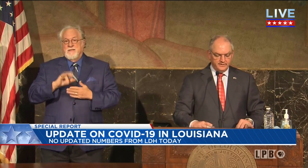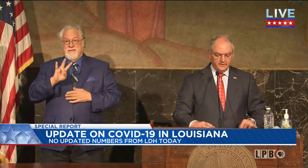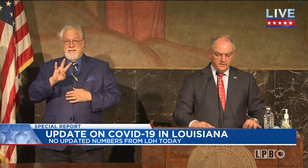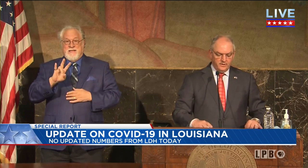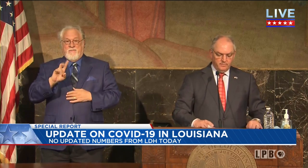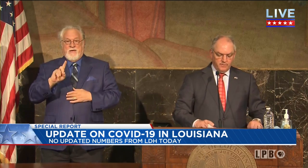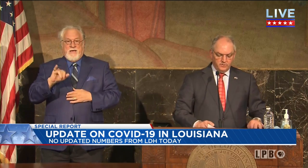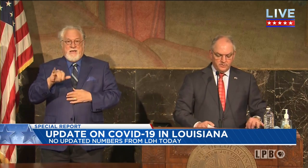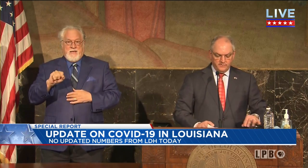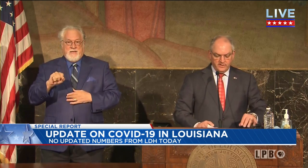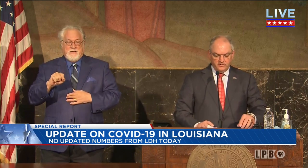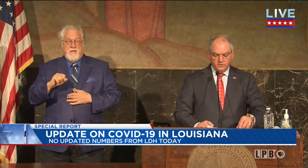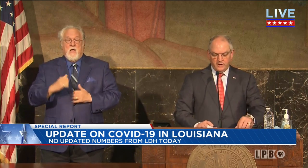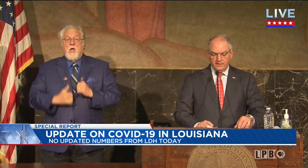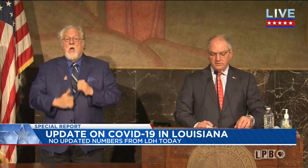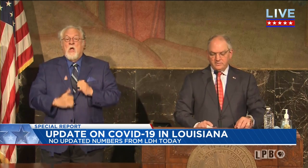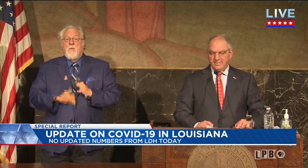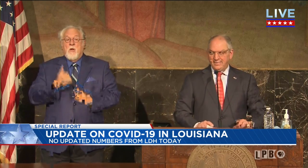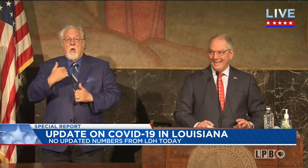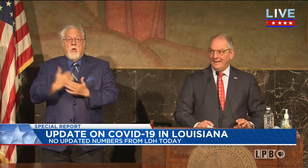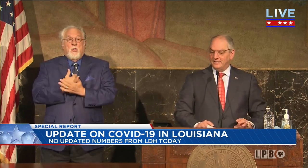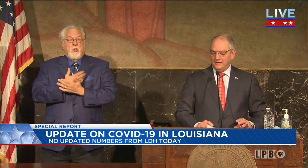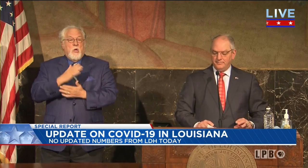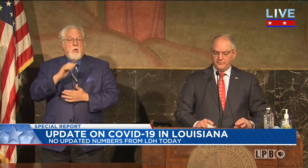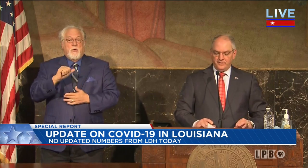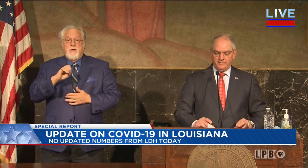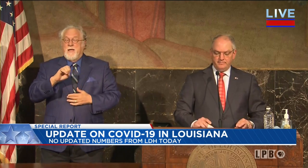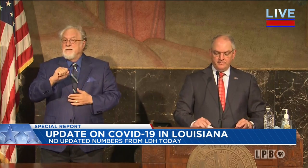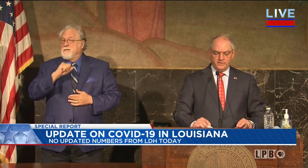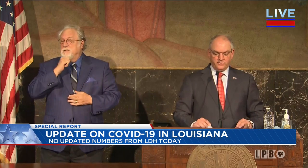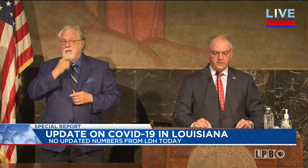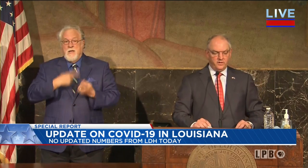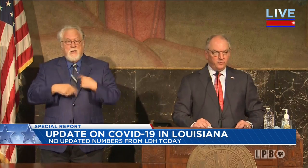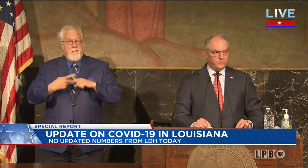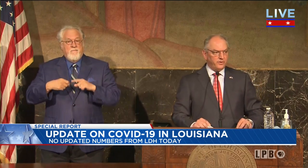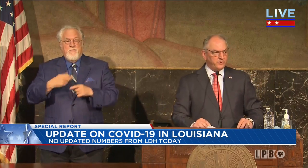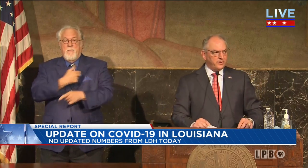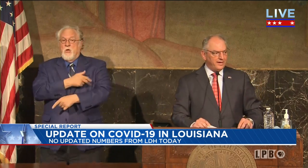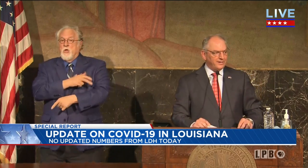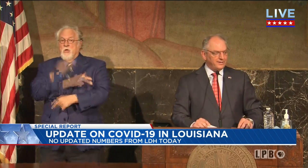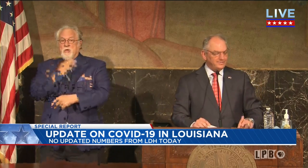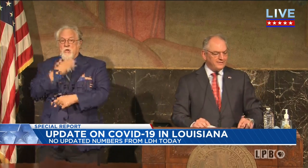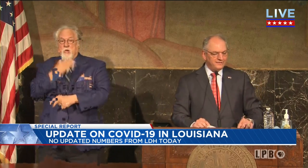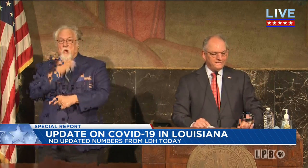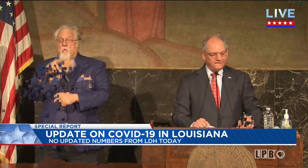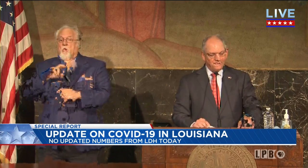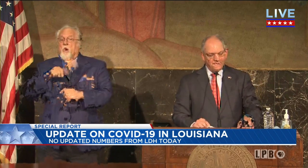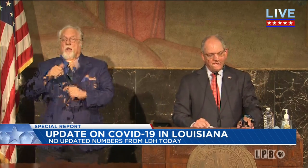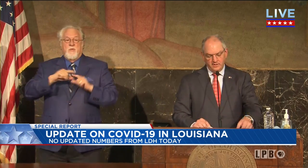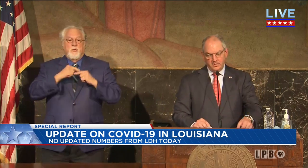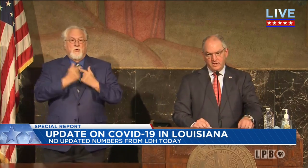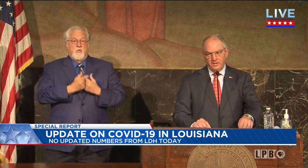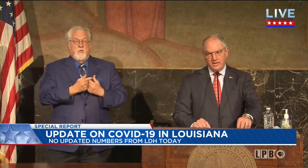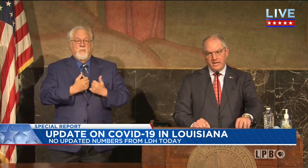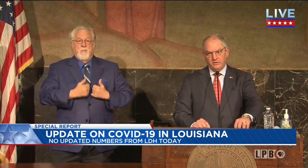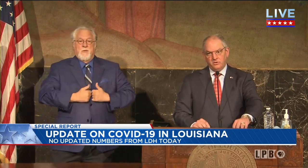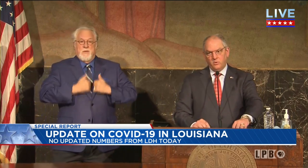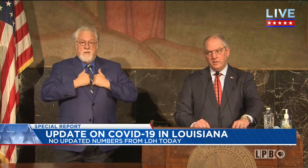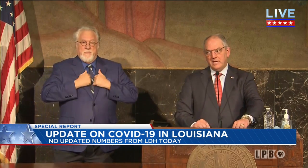CASES SINCE JUNE 10th WEE ADDED MORE THAN 4200 NEW COVID-19 CASES ACROSS THE STATE. THAT'S IN 7 DAYS.